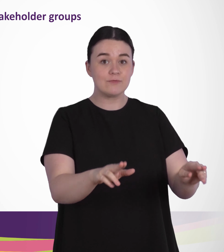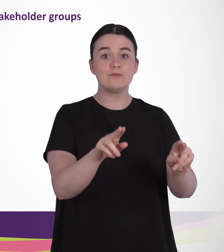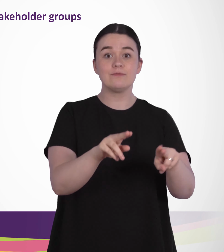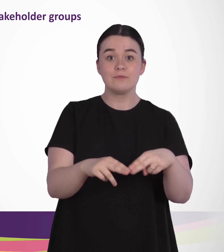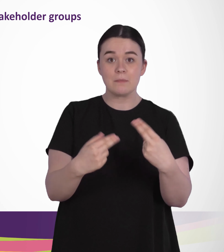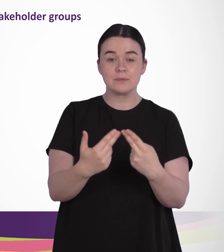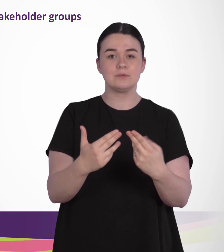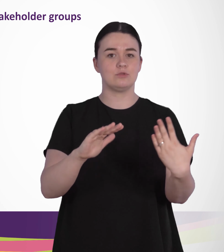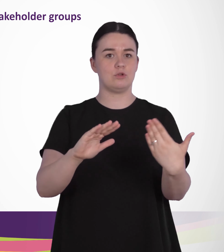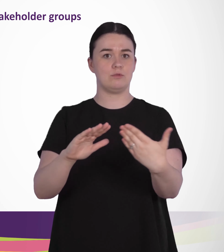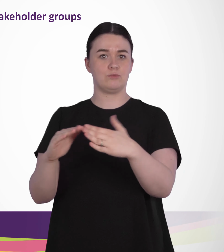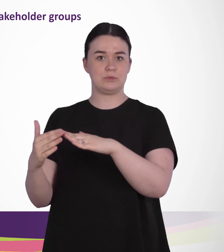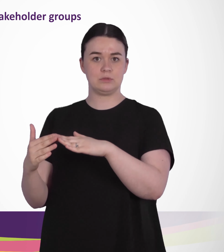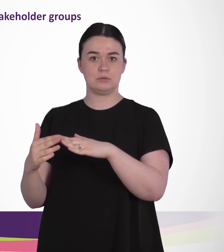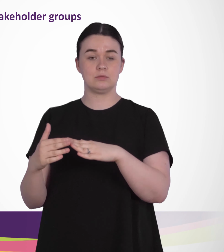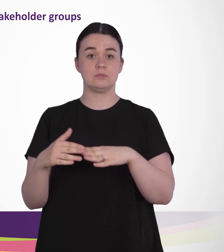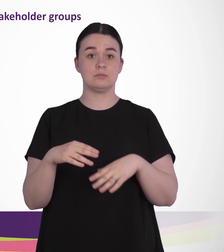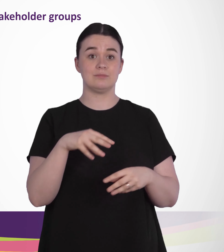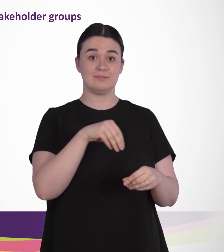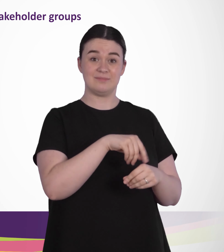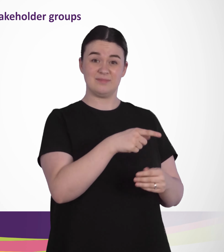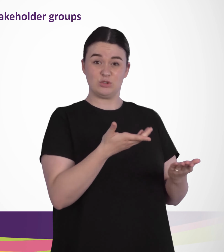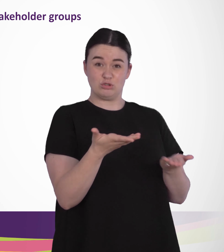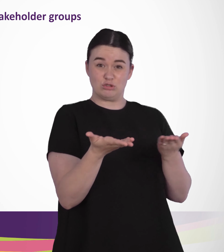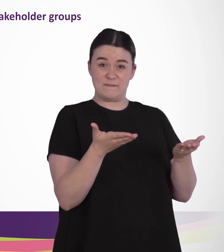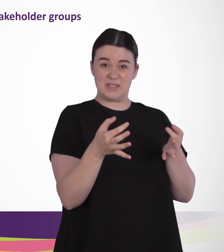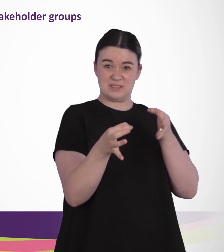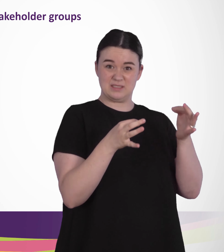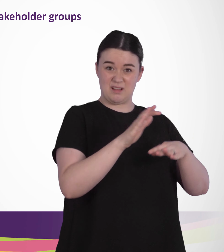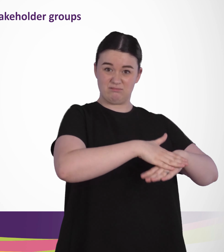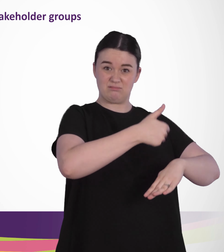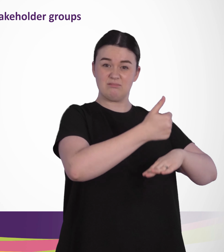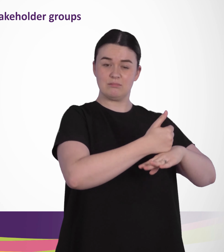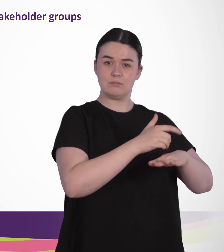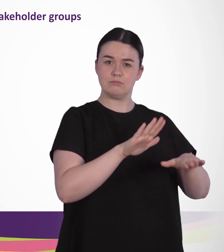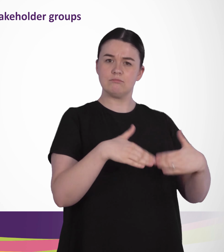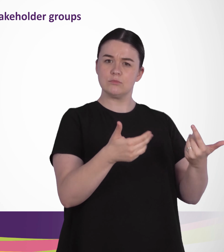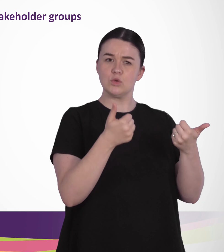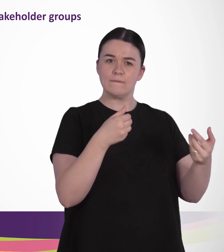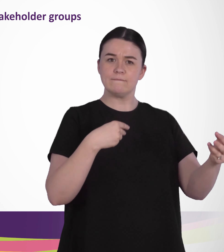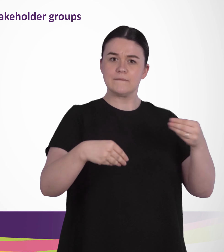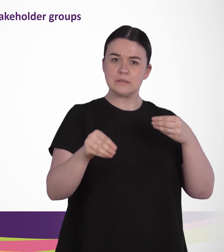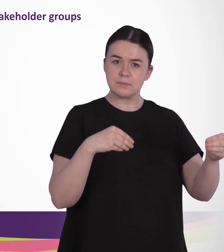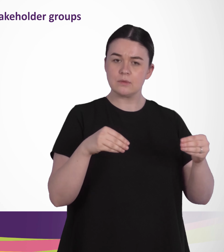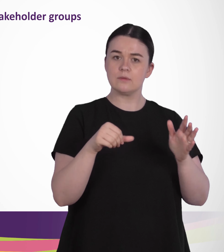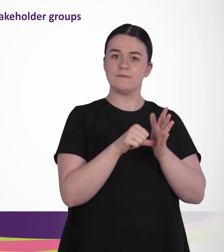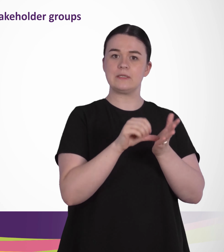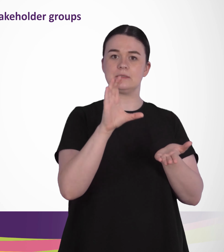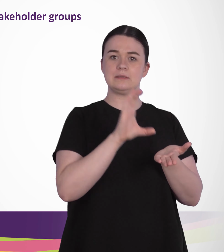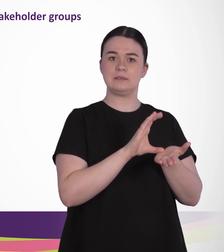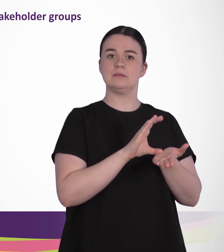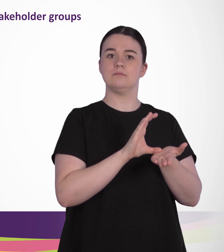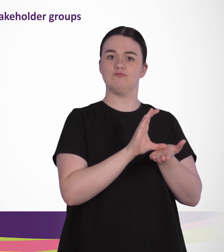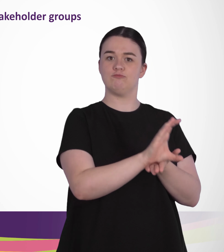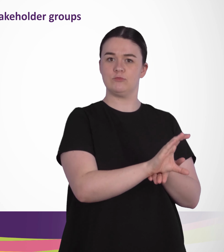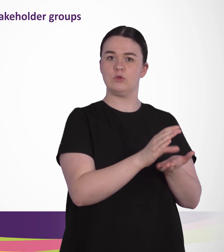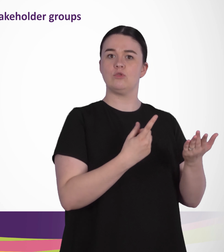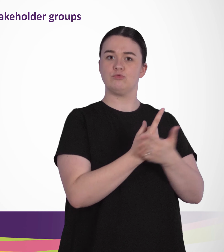families and communities in service design and provide flexible funding models that